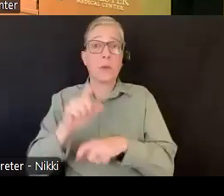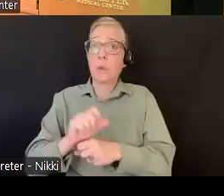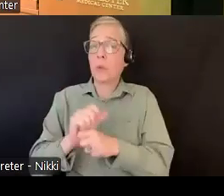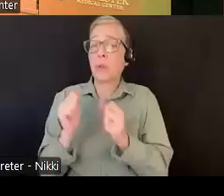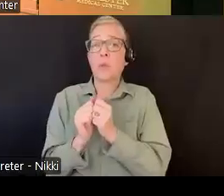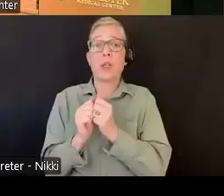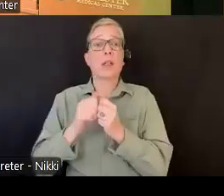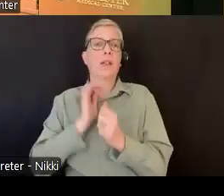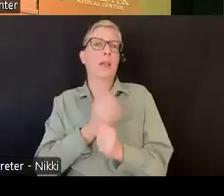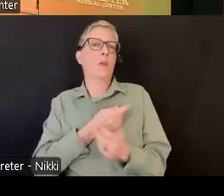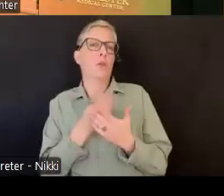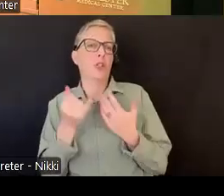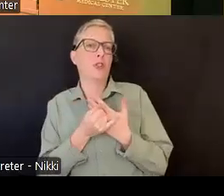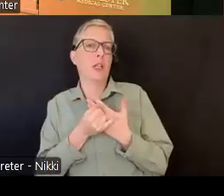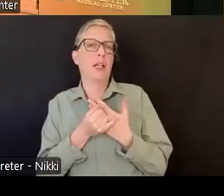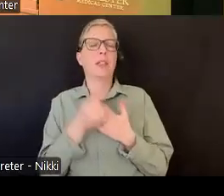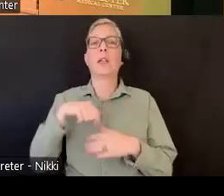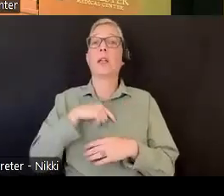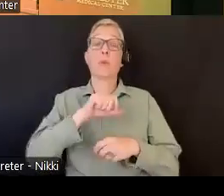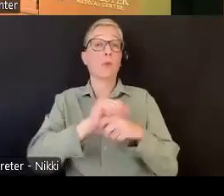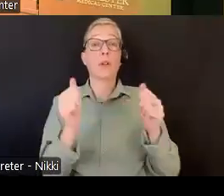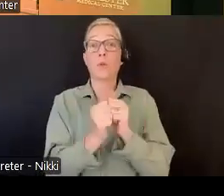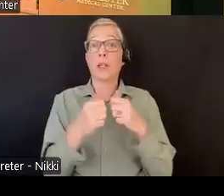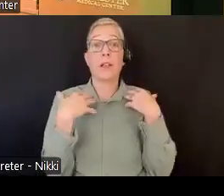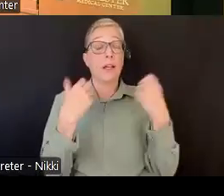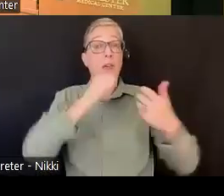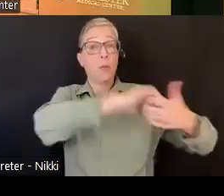working obviously with the health partners. We do something called primary care plus where we have